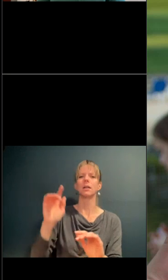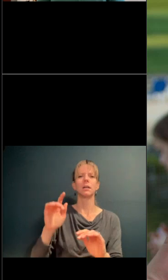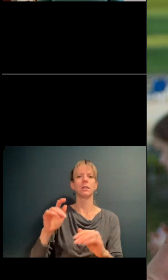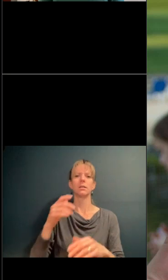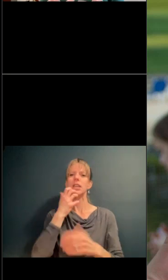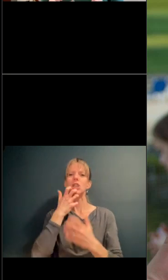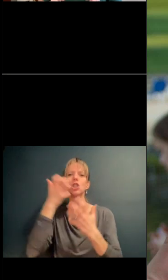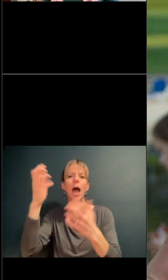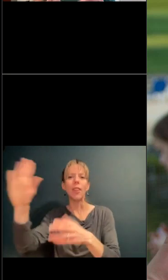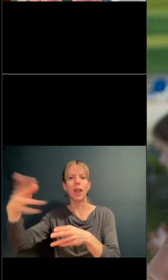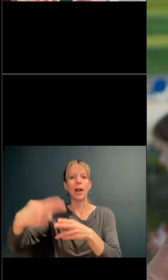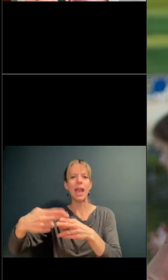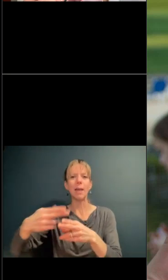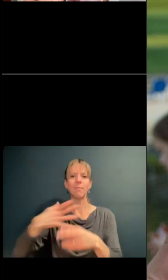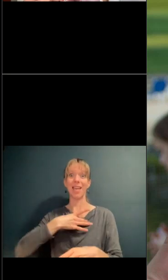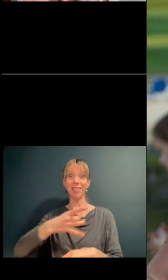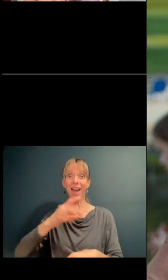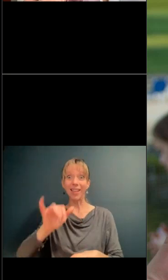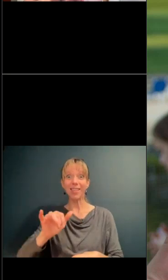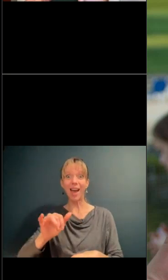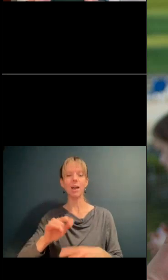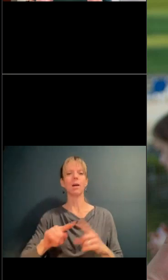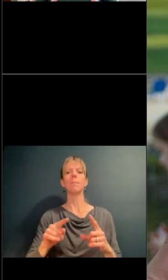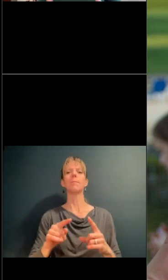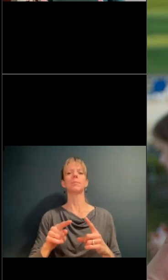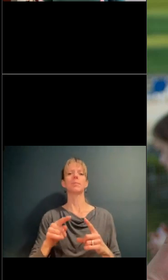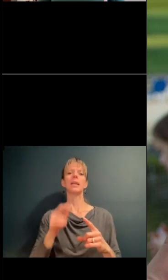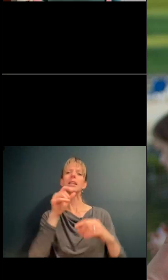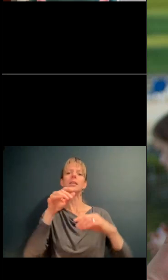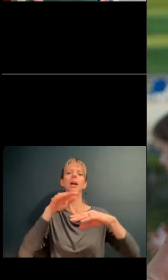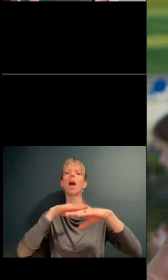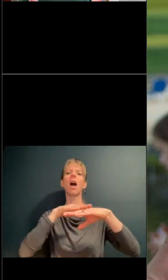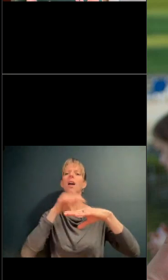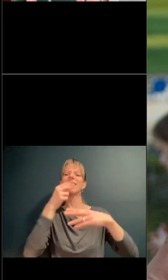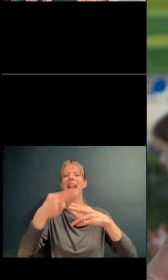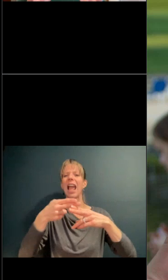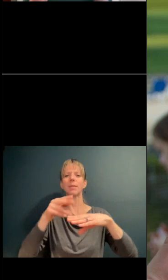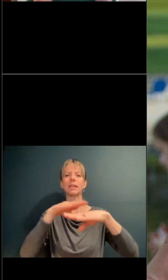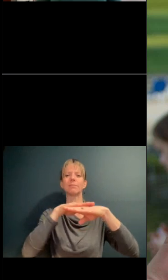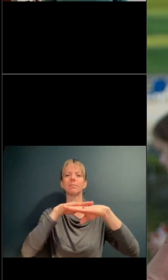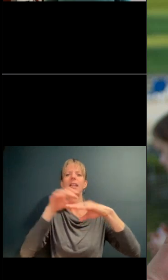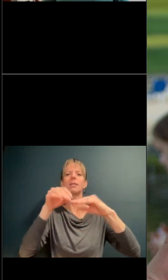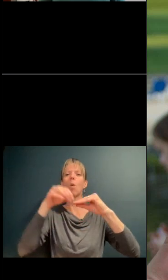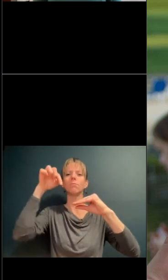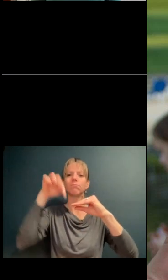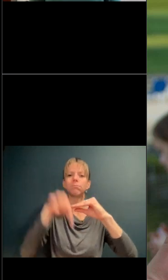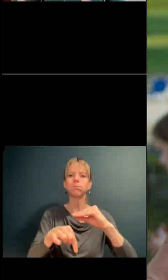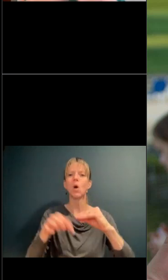This is more than merely being known about. This is being known as an individual and